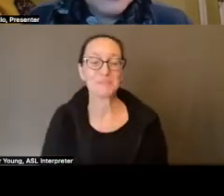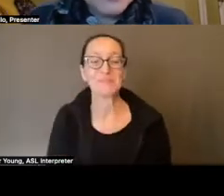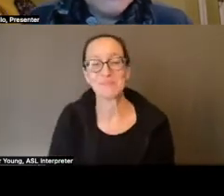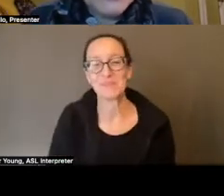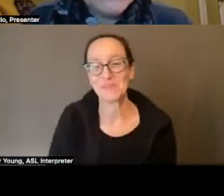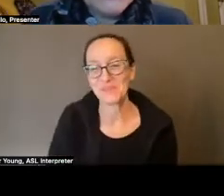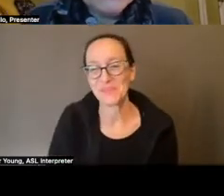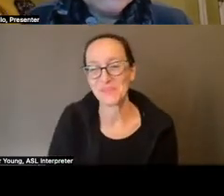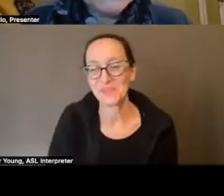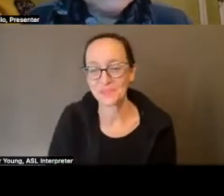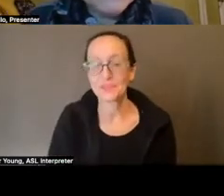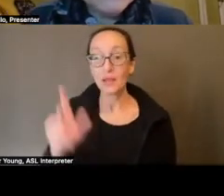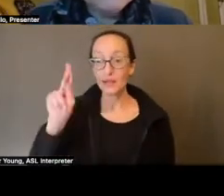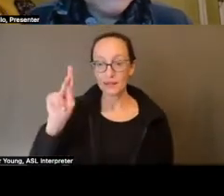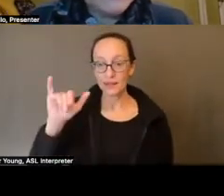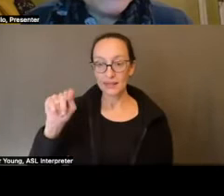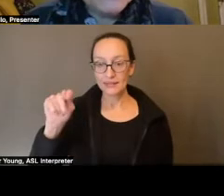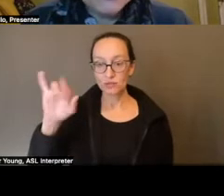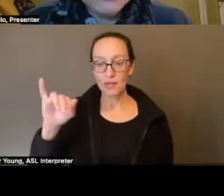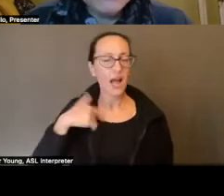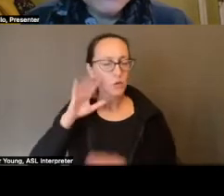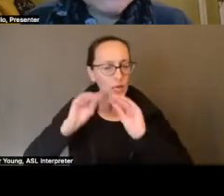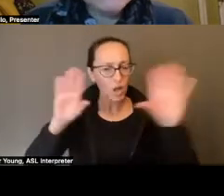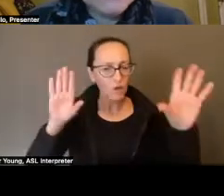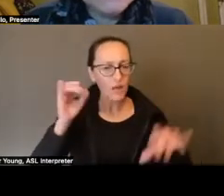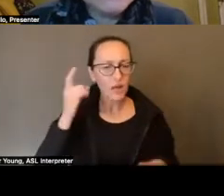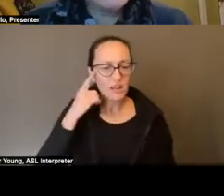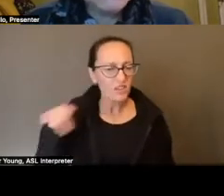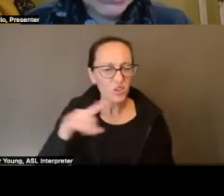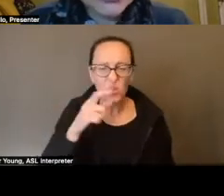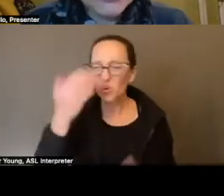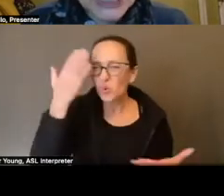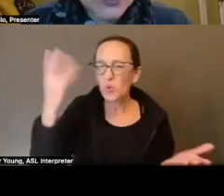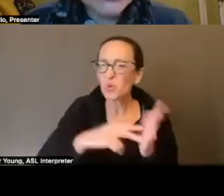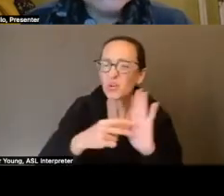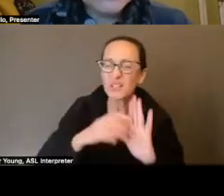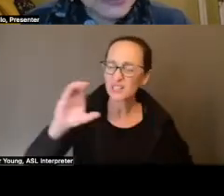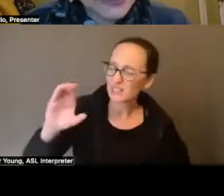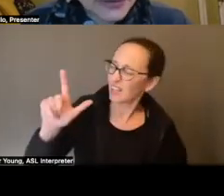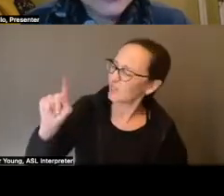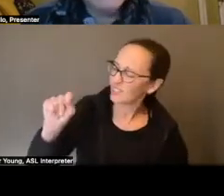And I'm going to clarify that, for people that don't know what a CLT is, that's a Cued Language Transliterator,